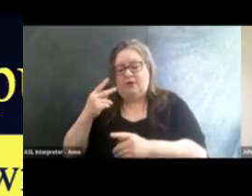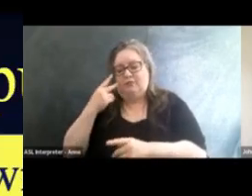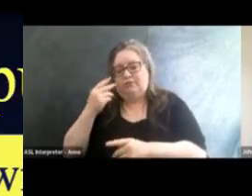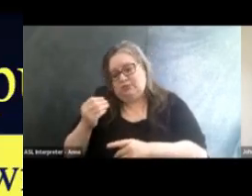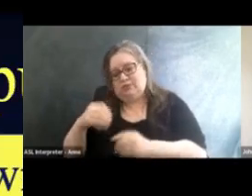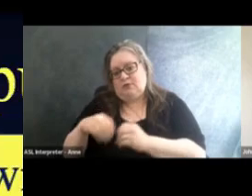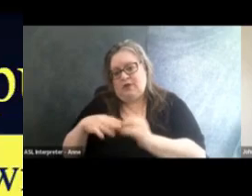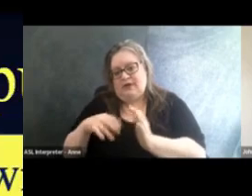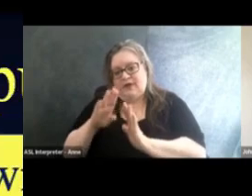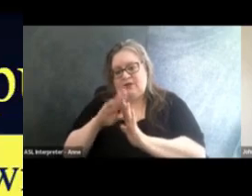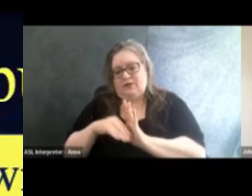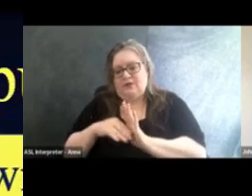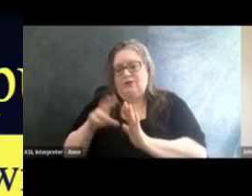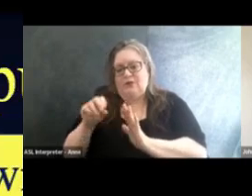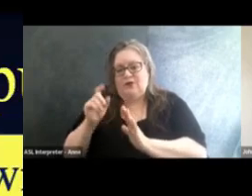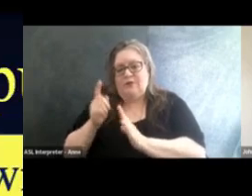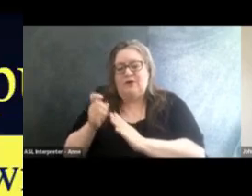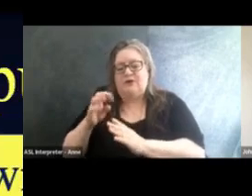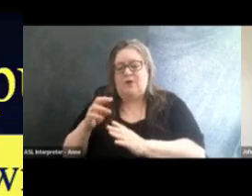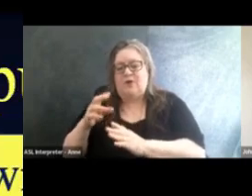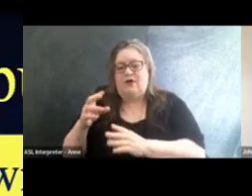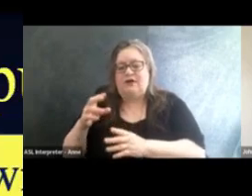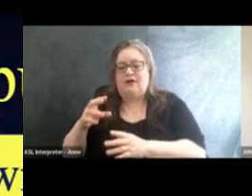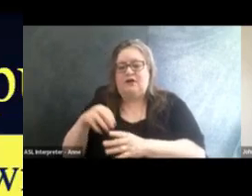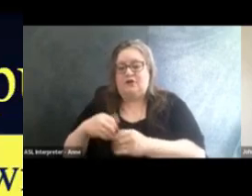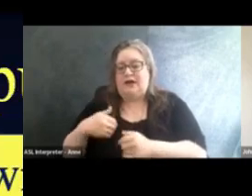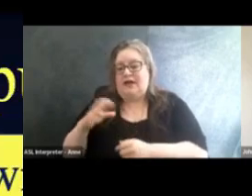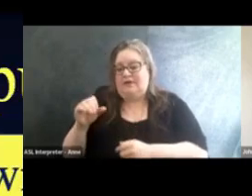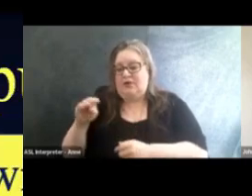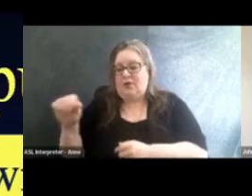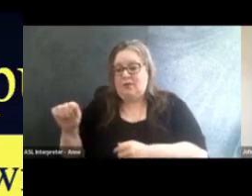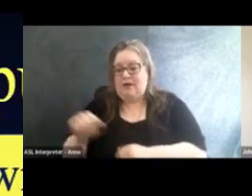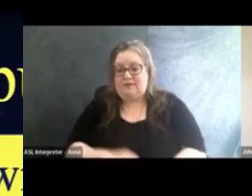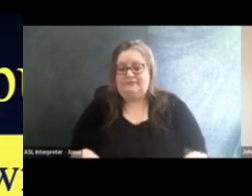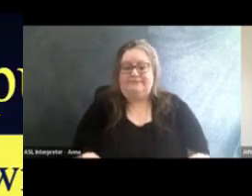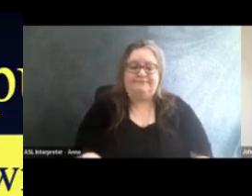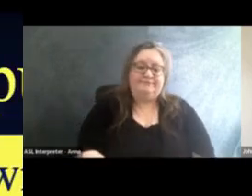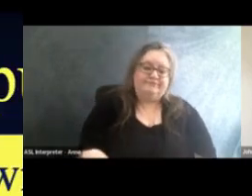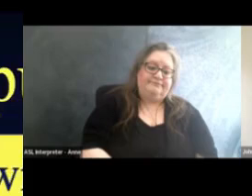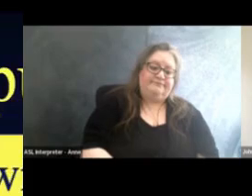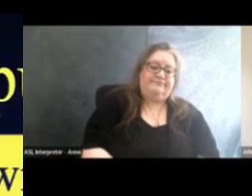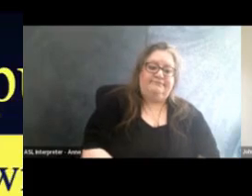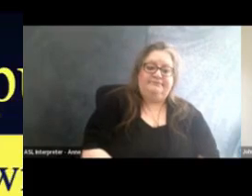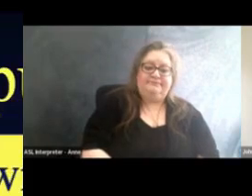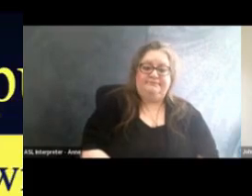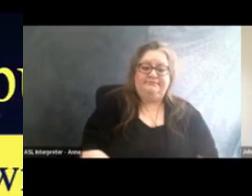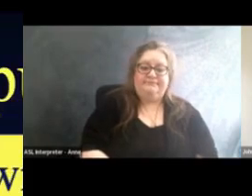minutes or including having coma. So we only have a few